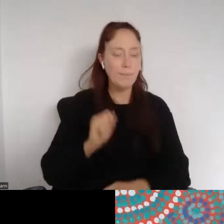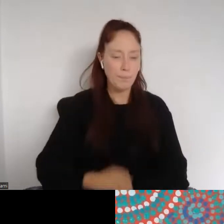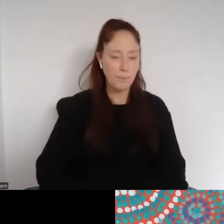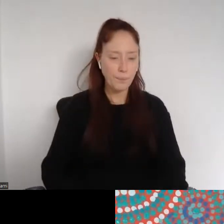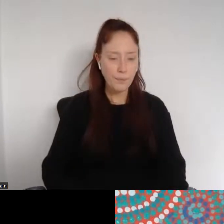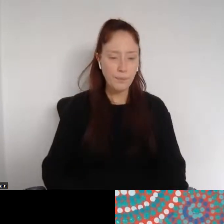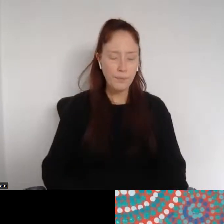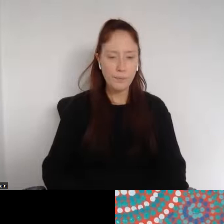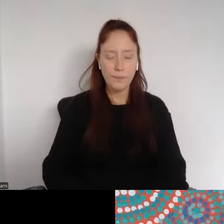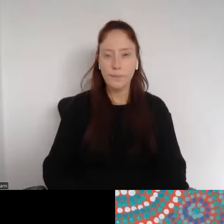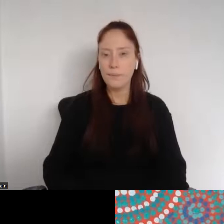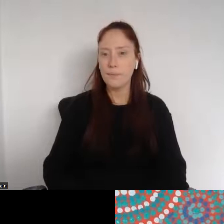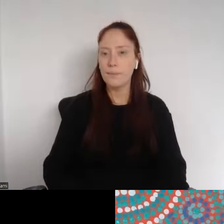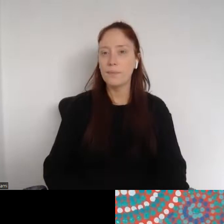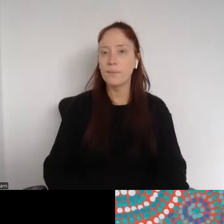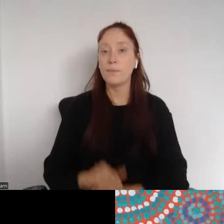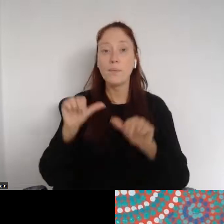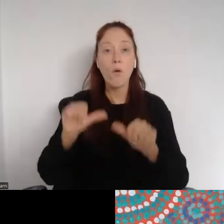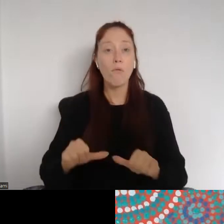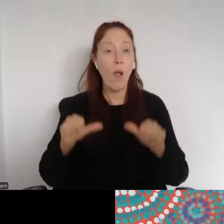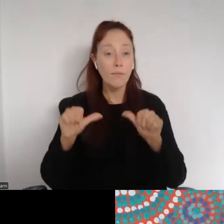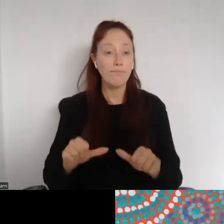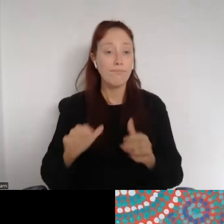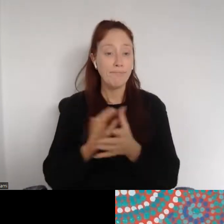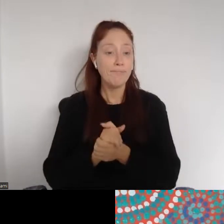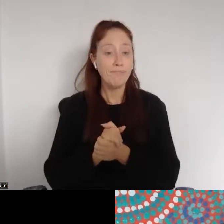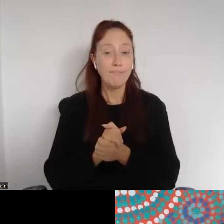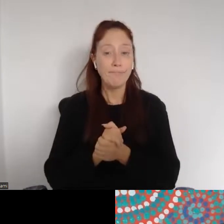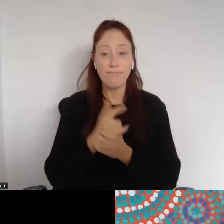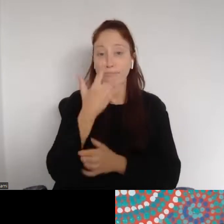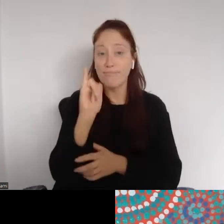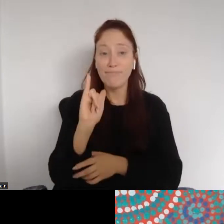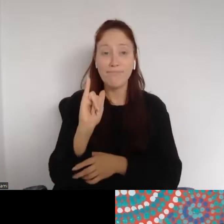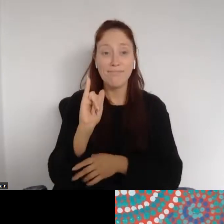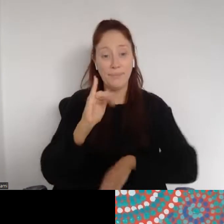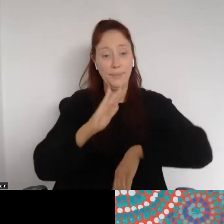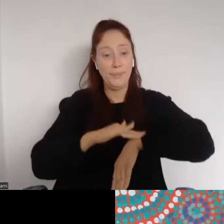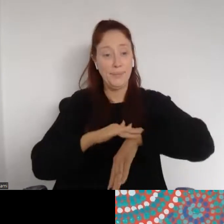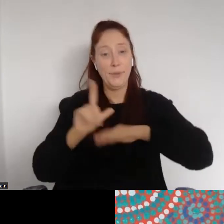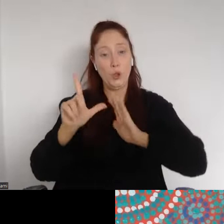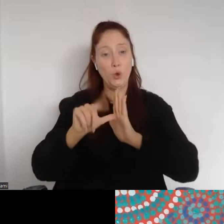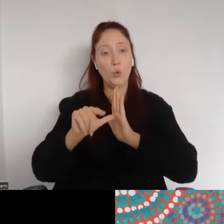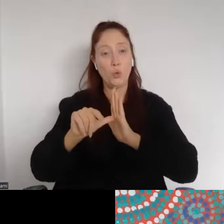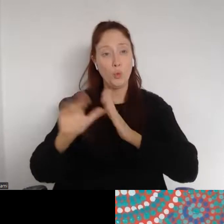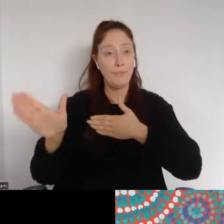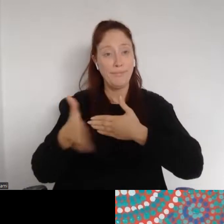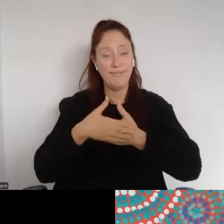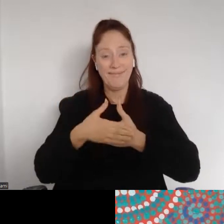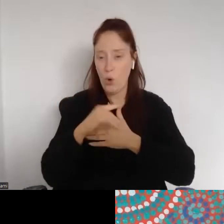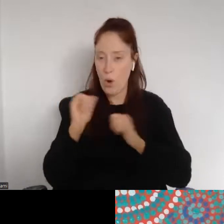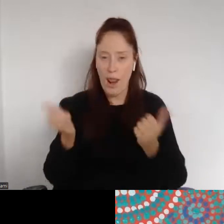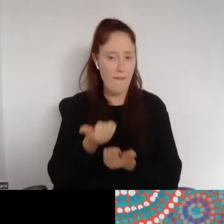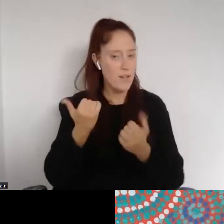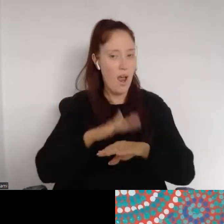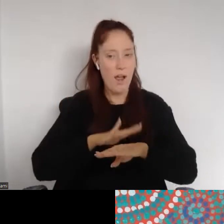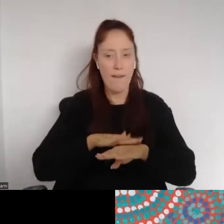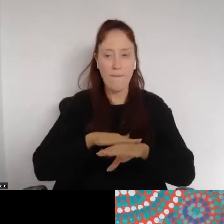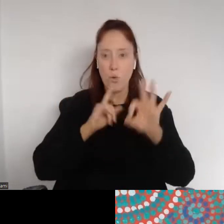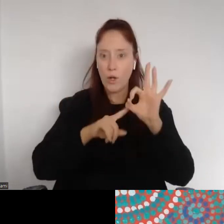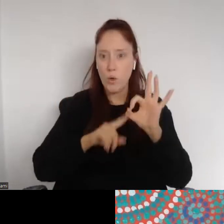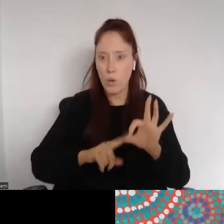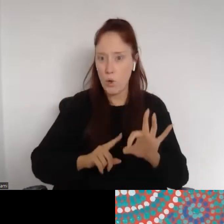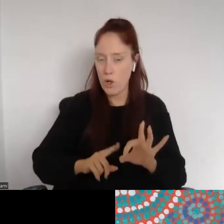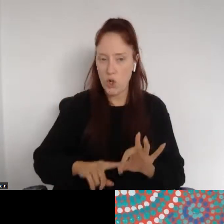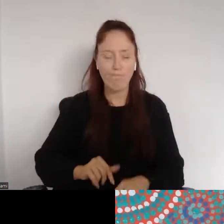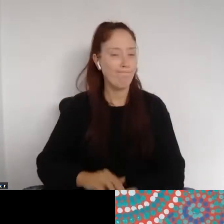Steve: All right. Well, unfortunately, we don't have time for any more questions today. Any